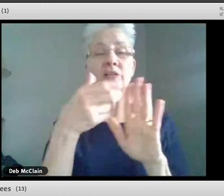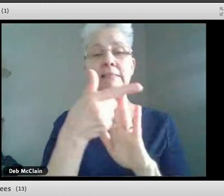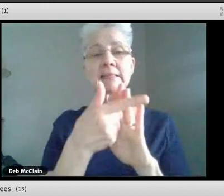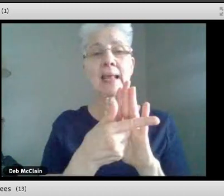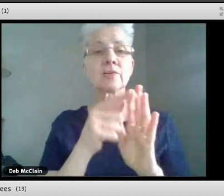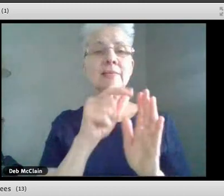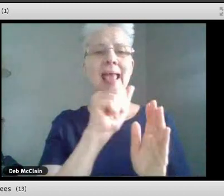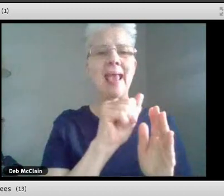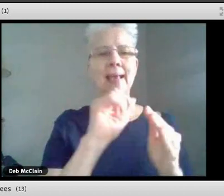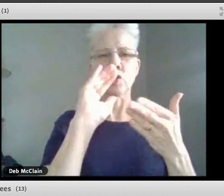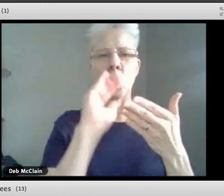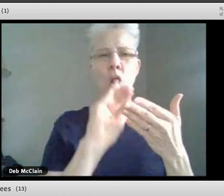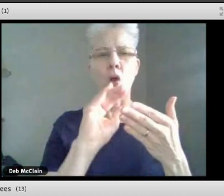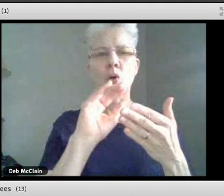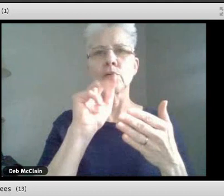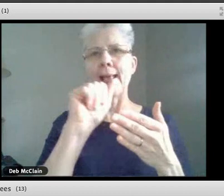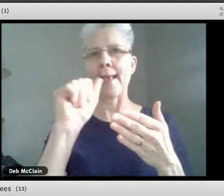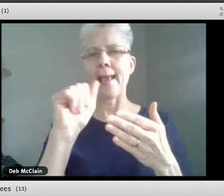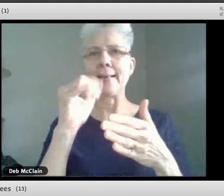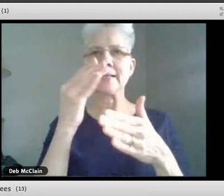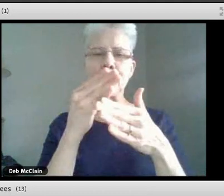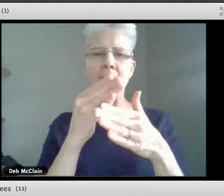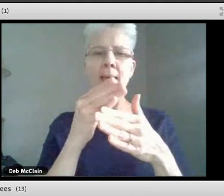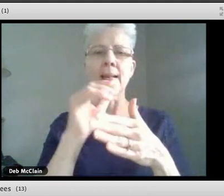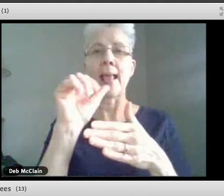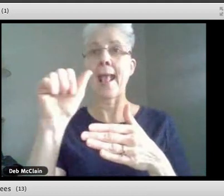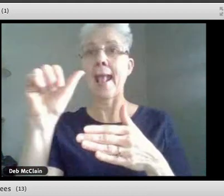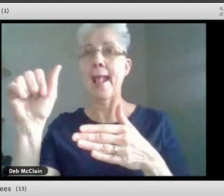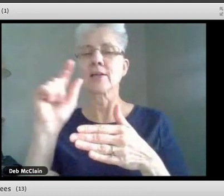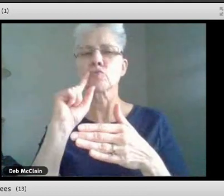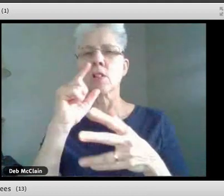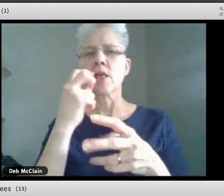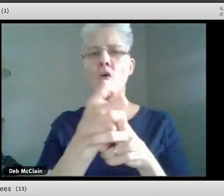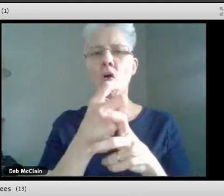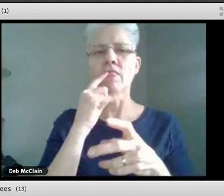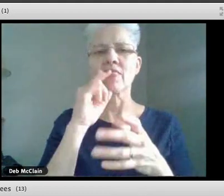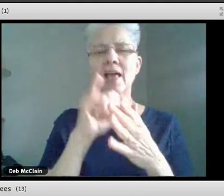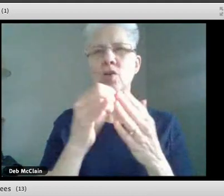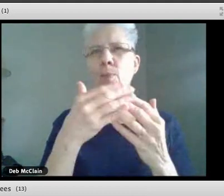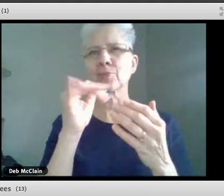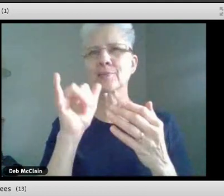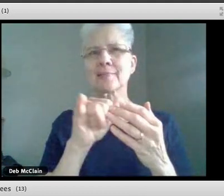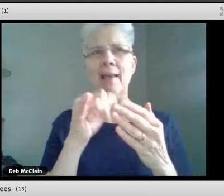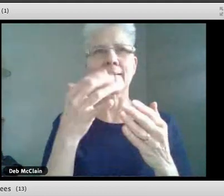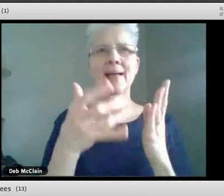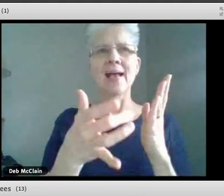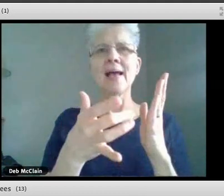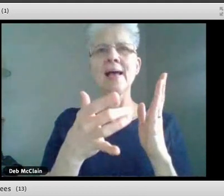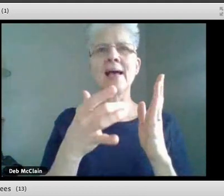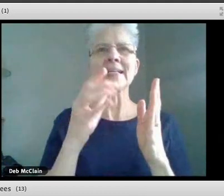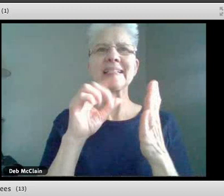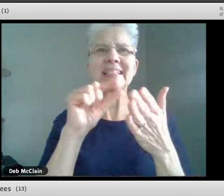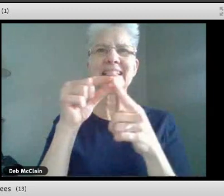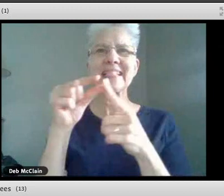AA is mid-range, and AAA is really hard. AAA is almost like a text-only website, so it's a little bit more difficult to get to and very...